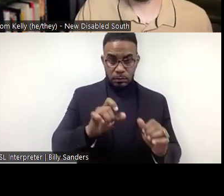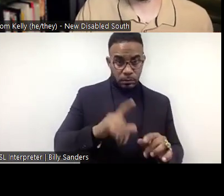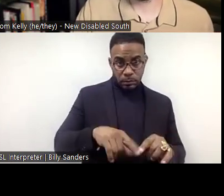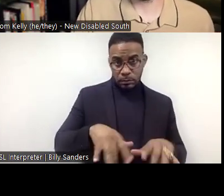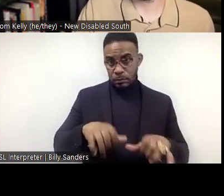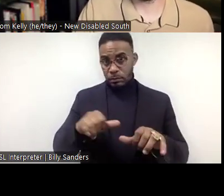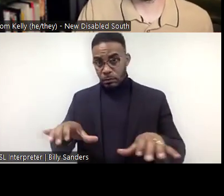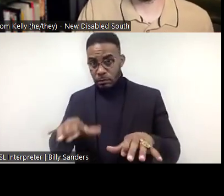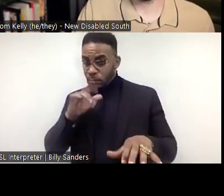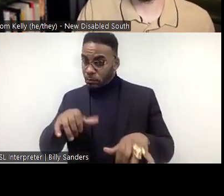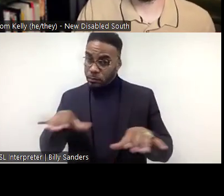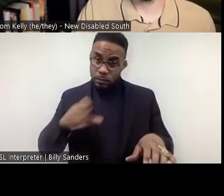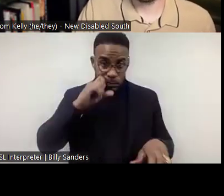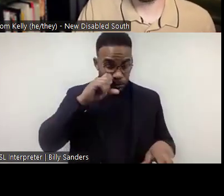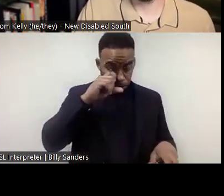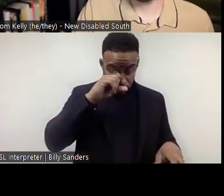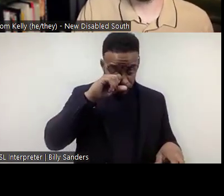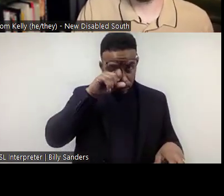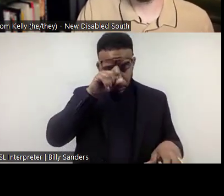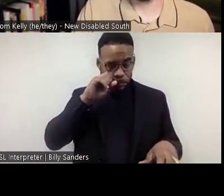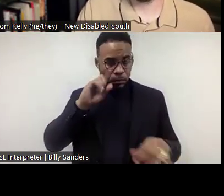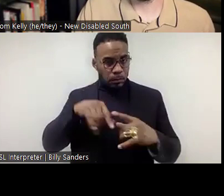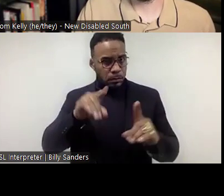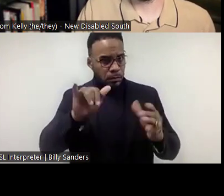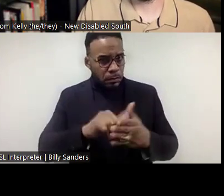have within them. And who don' t realize they can take action